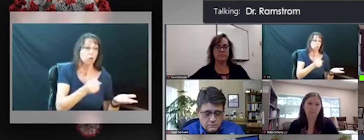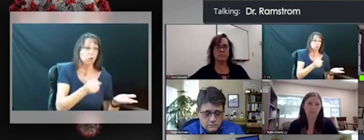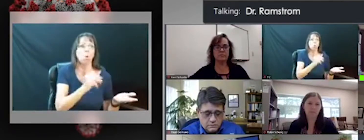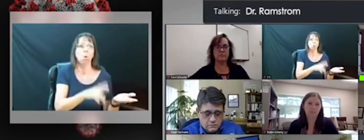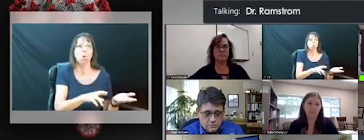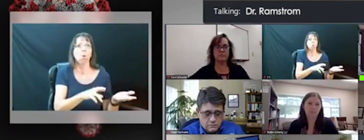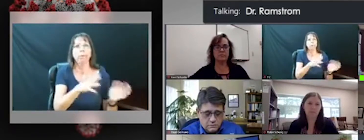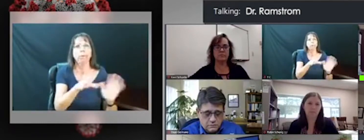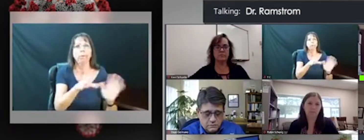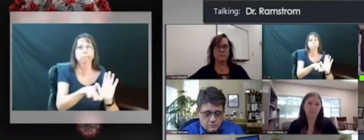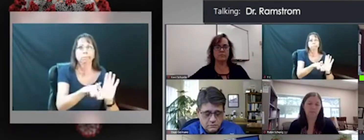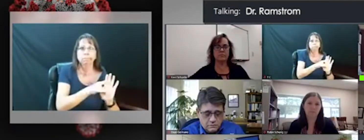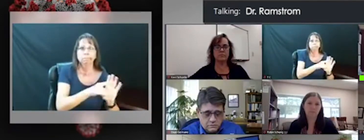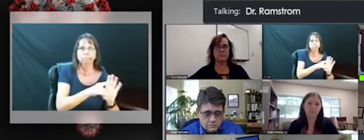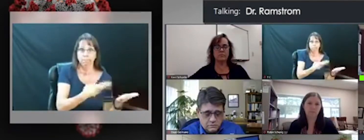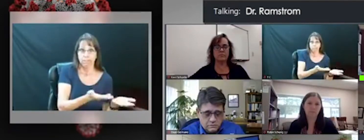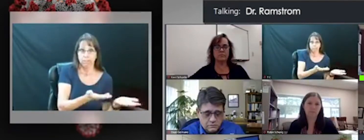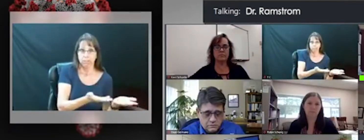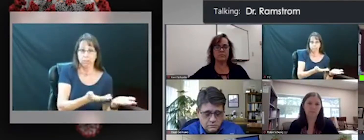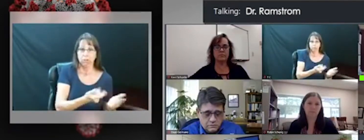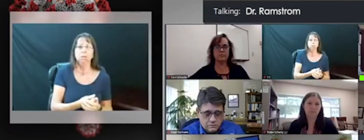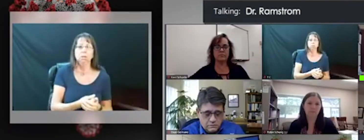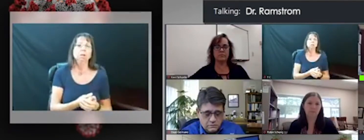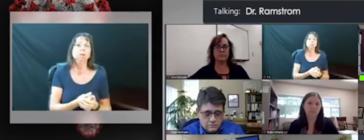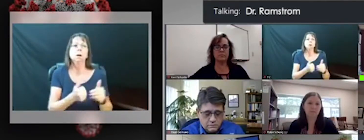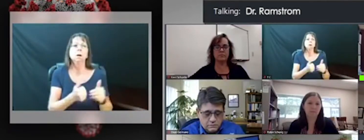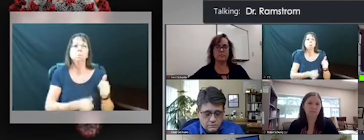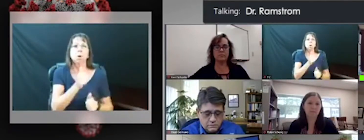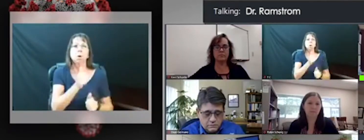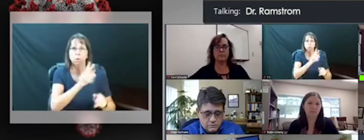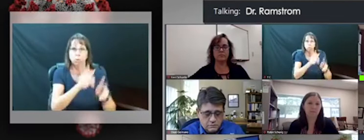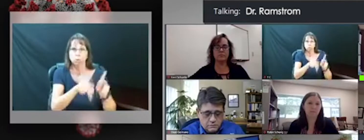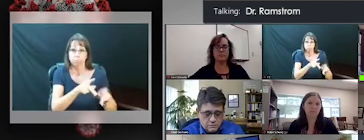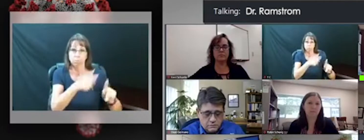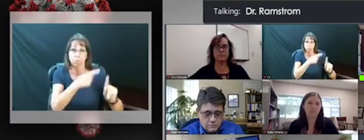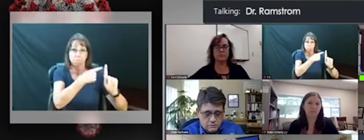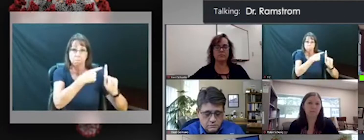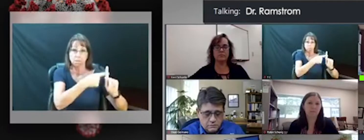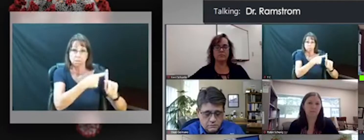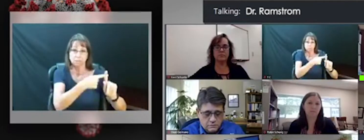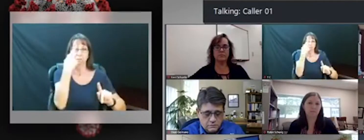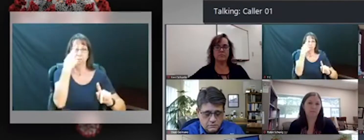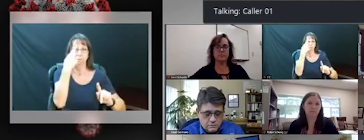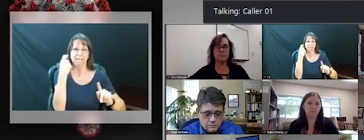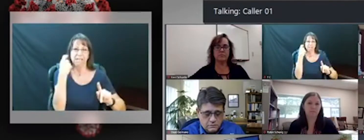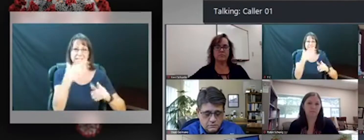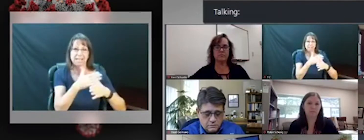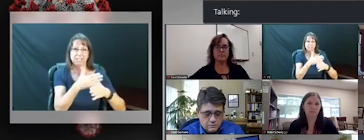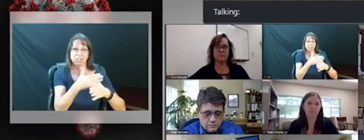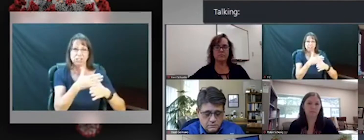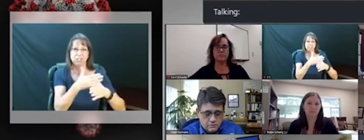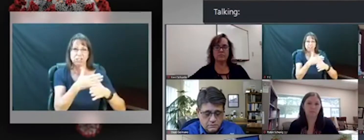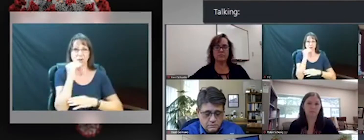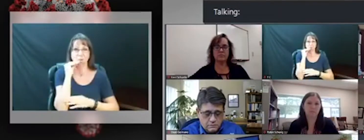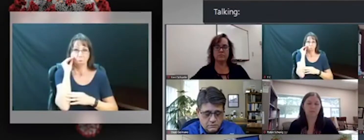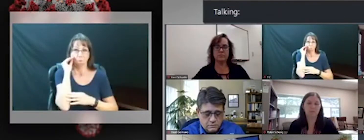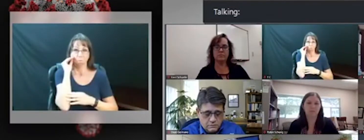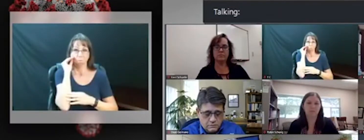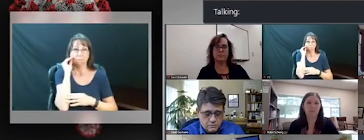that transmission we've seen in shared housing so it's probably a combination of the two. \